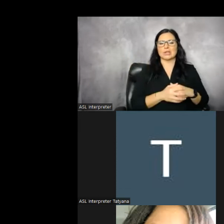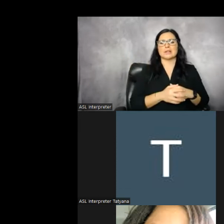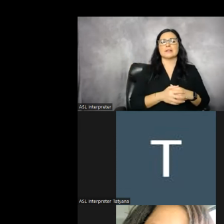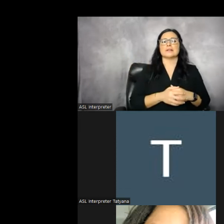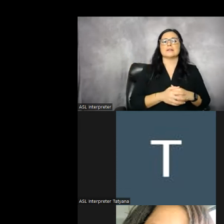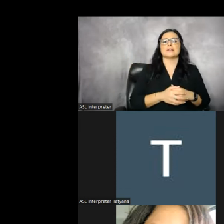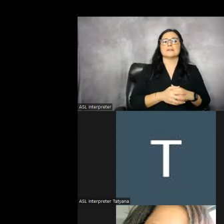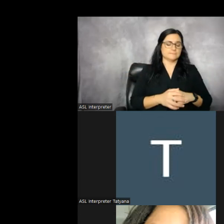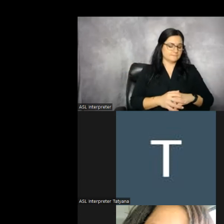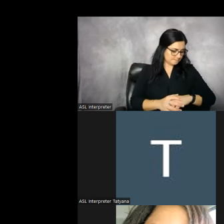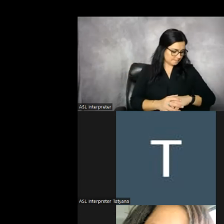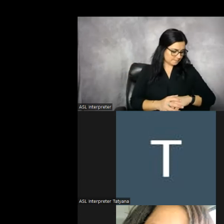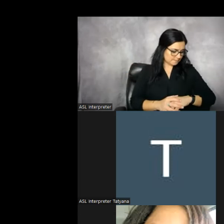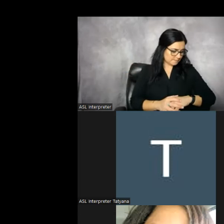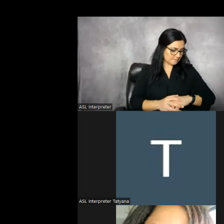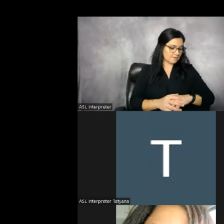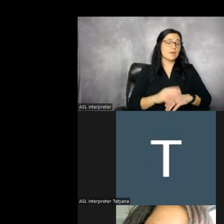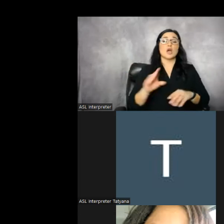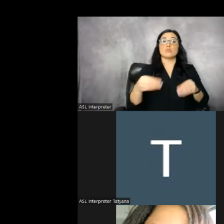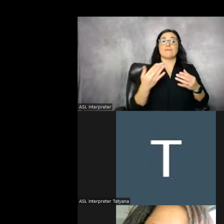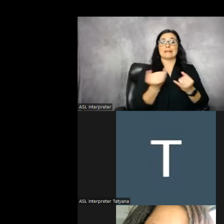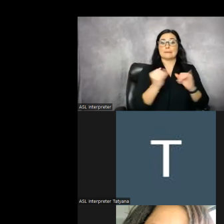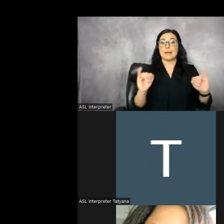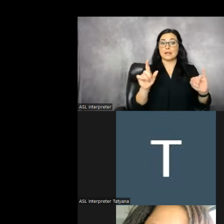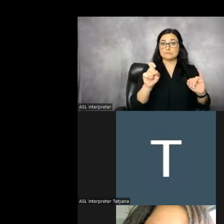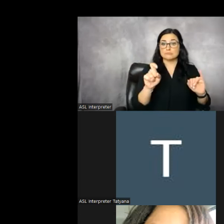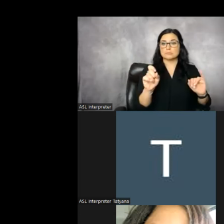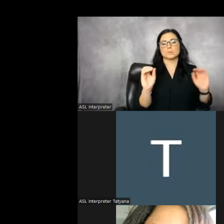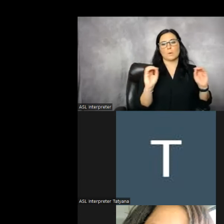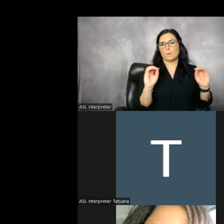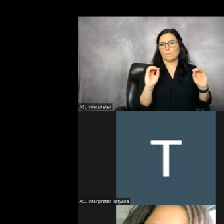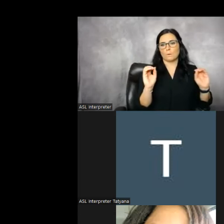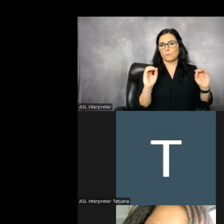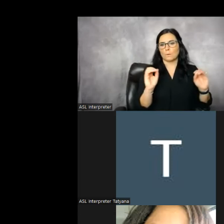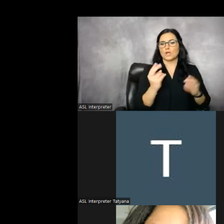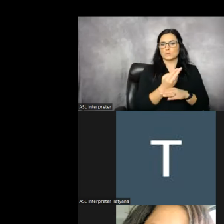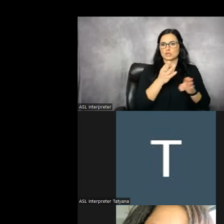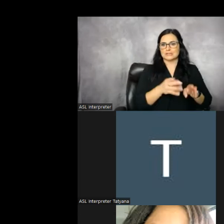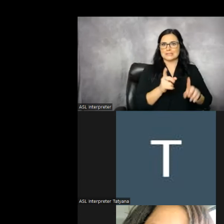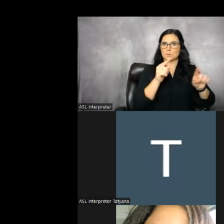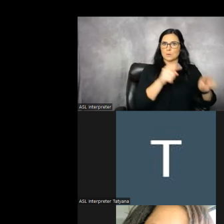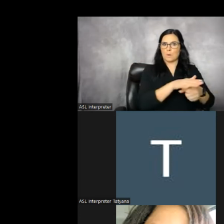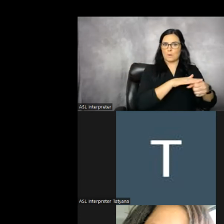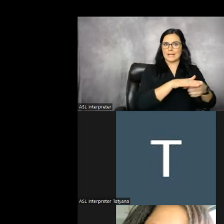Is it independent? Does it provide independence? Well, no. The users need to go to a location and ask someone